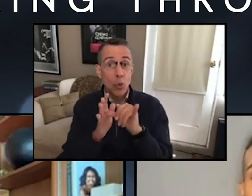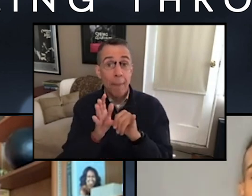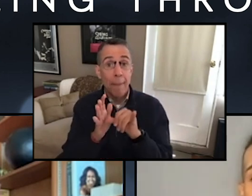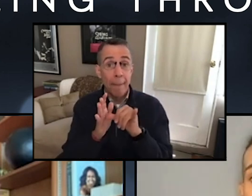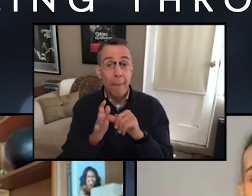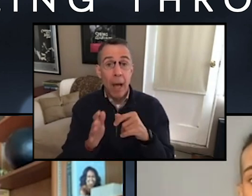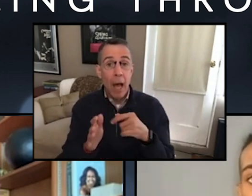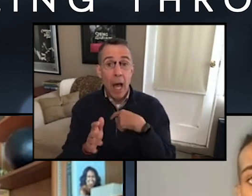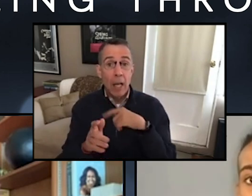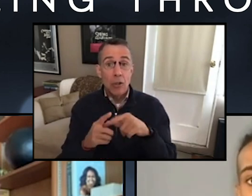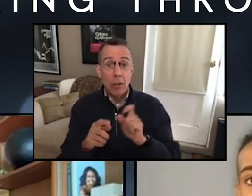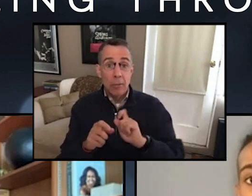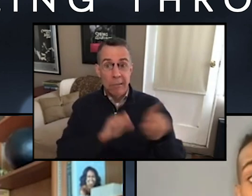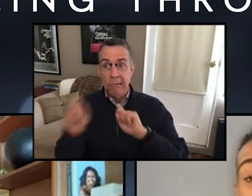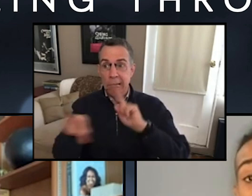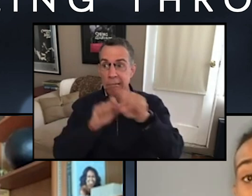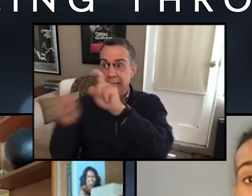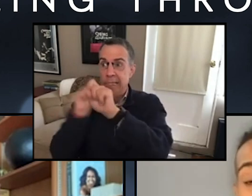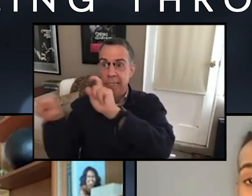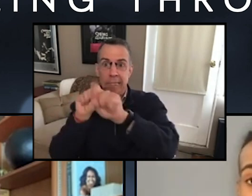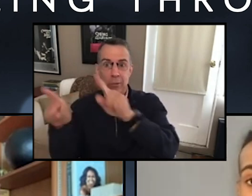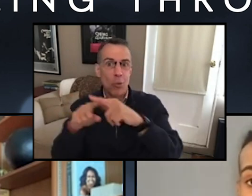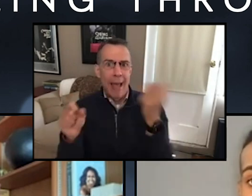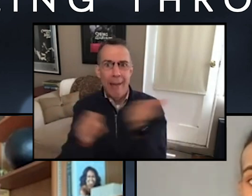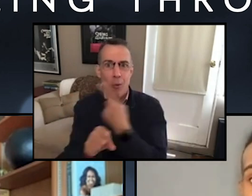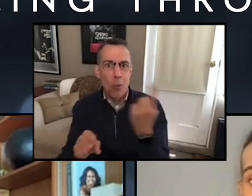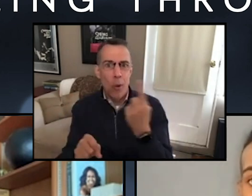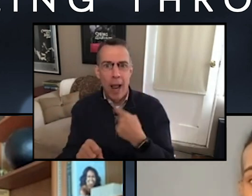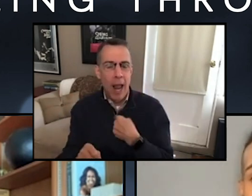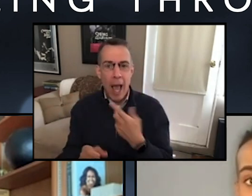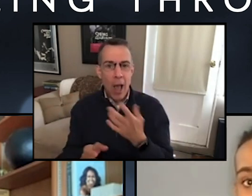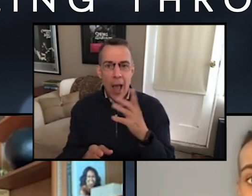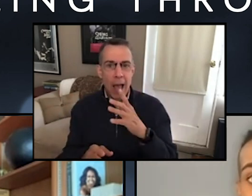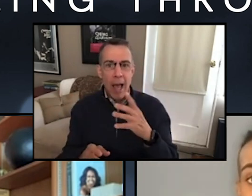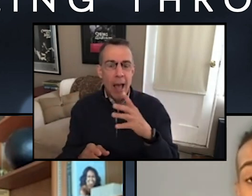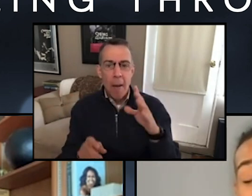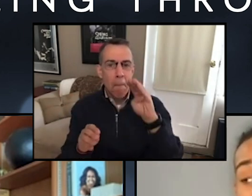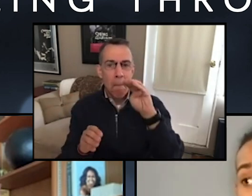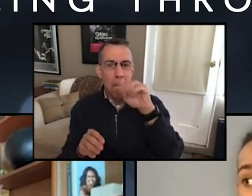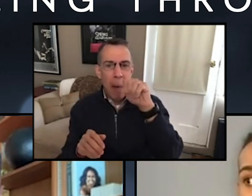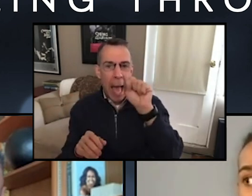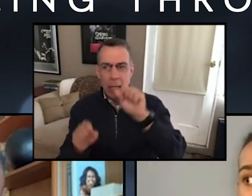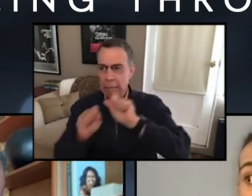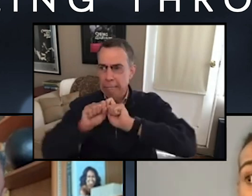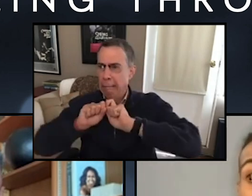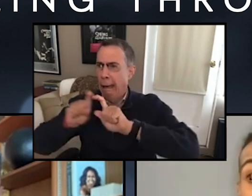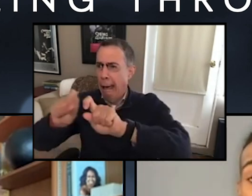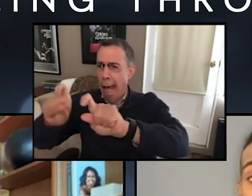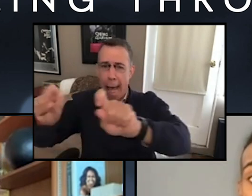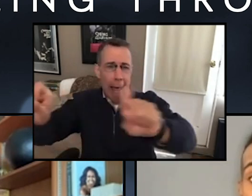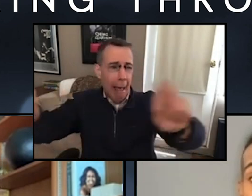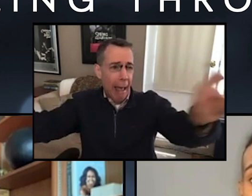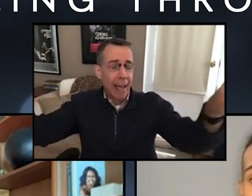sending it out to like everyone. I was just like, it was just like a mass send out, just sending out to everyone. And then a few people were getting back to